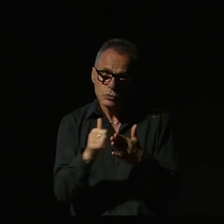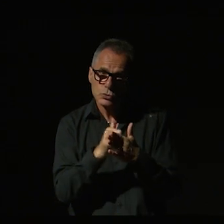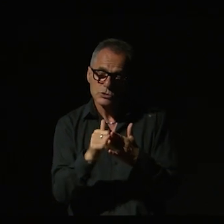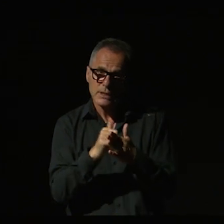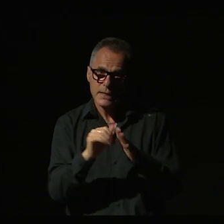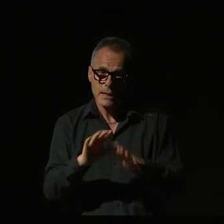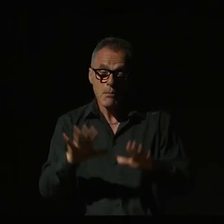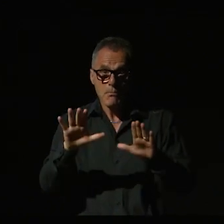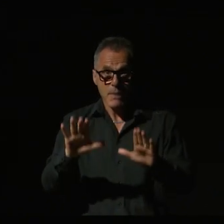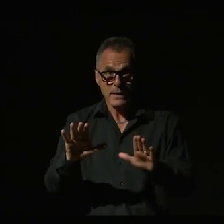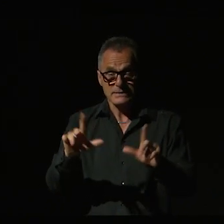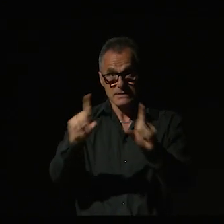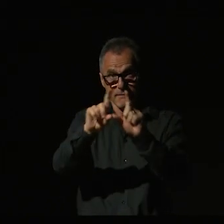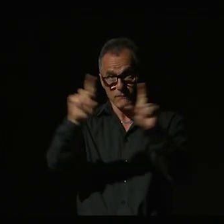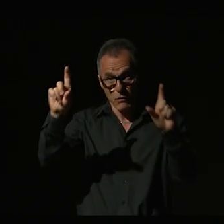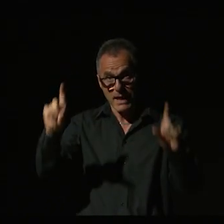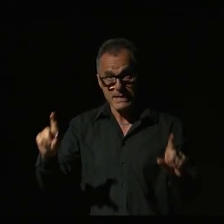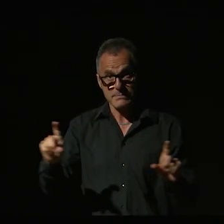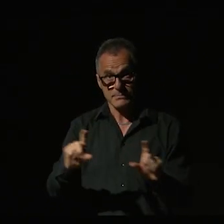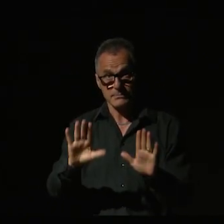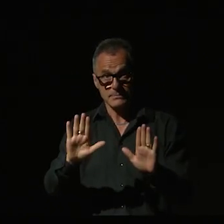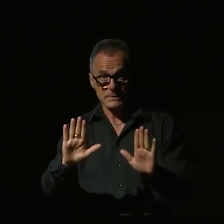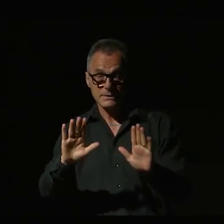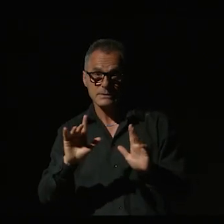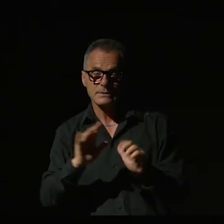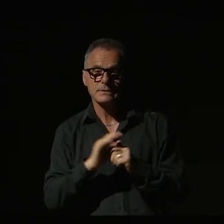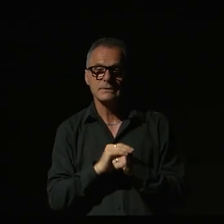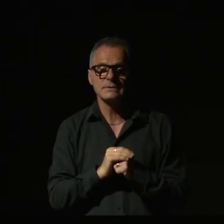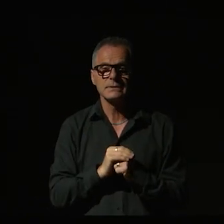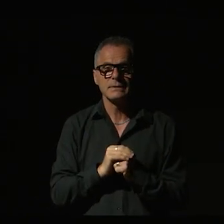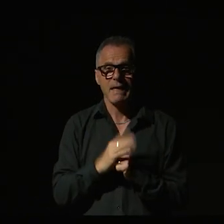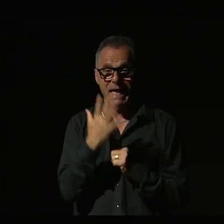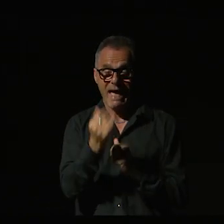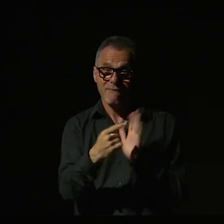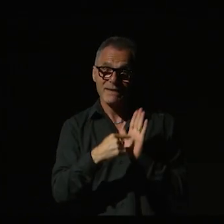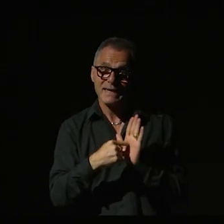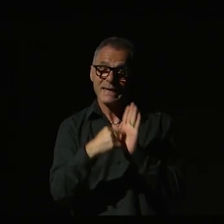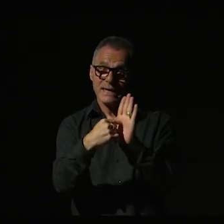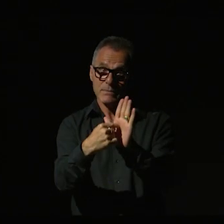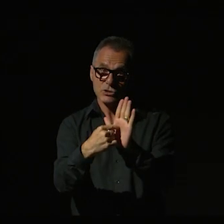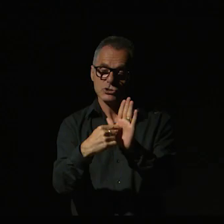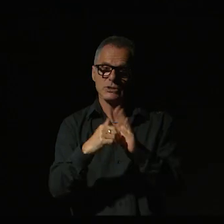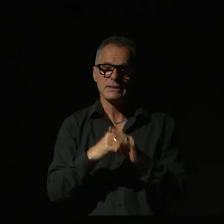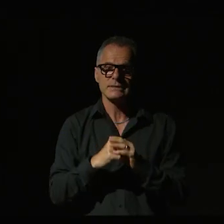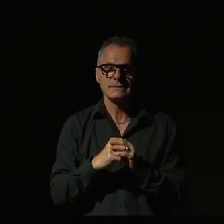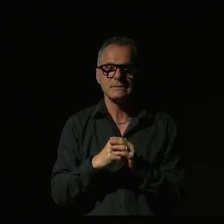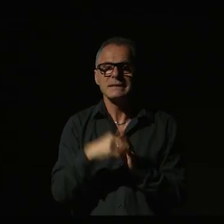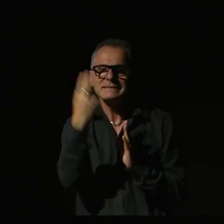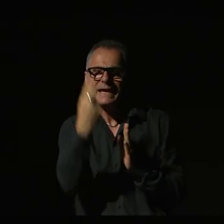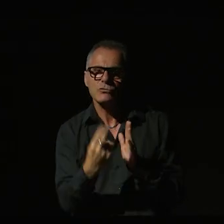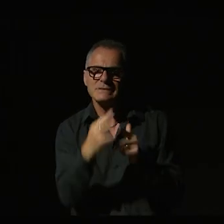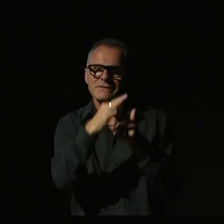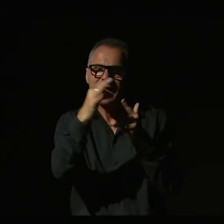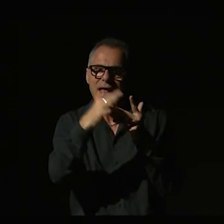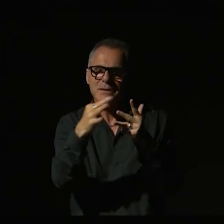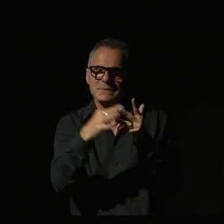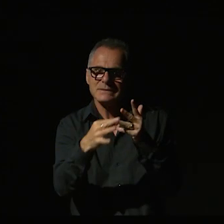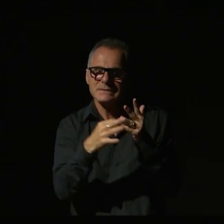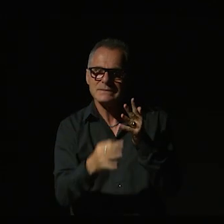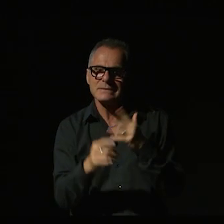or framing these illusionistic images, paintings, decorative elements and that bridge the gap